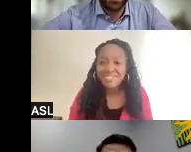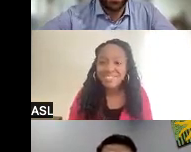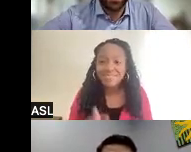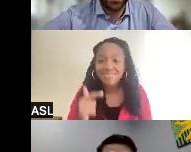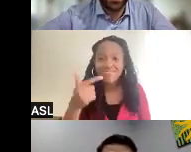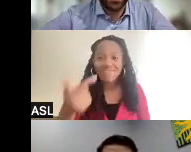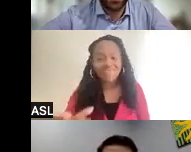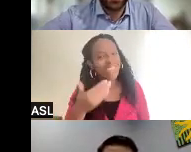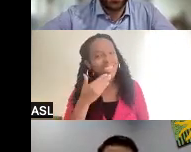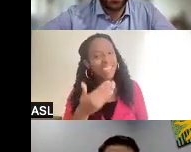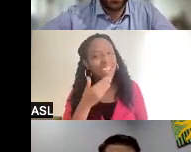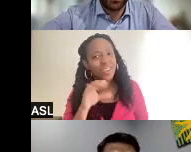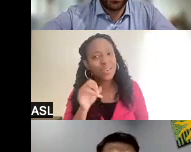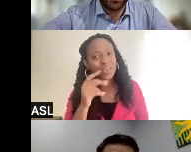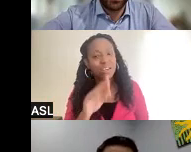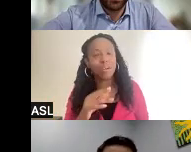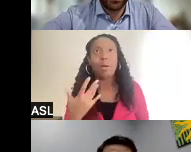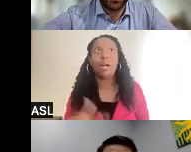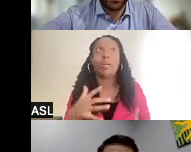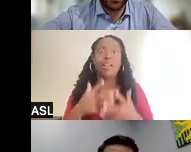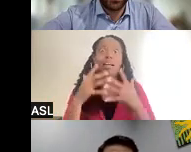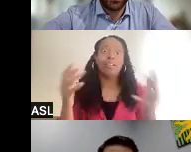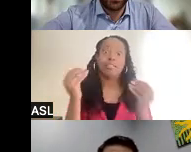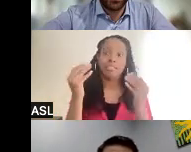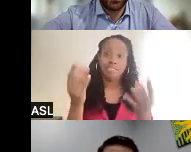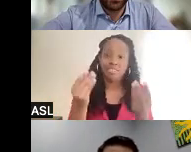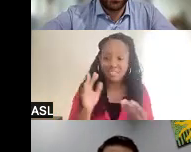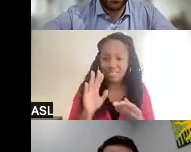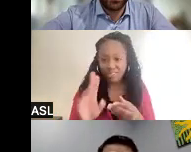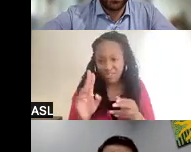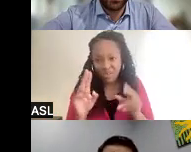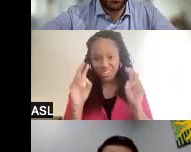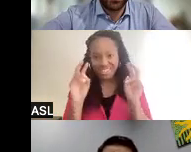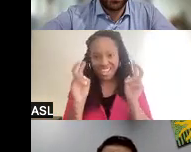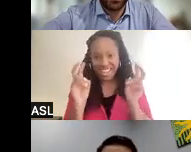that was a wealth of information literally it's in your title uh and it is a lot and it could be